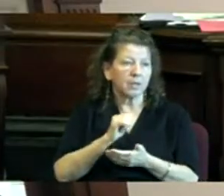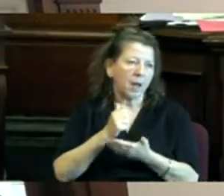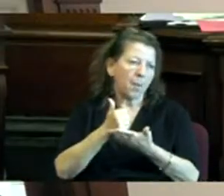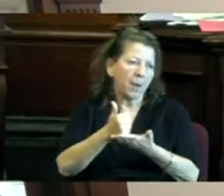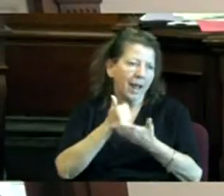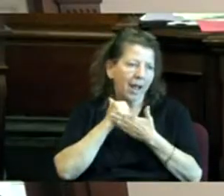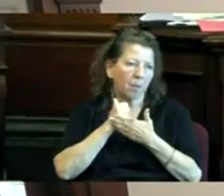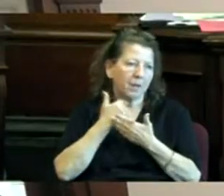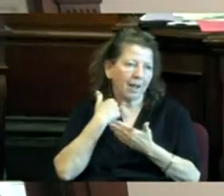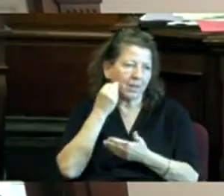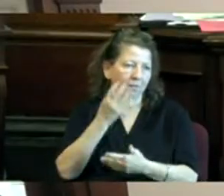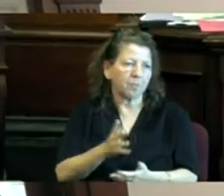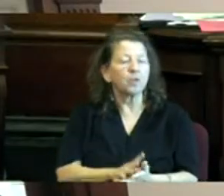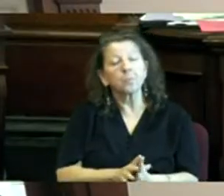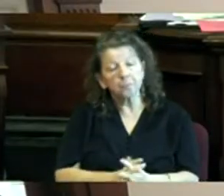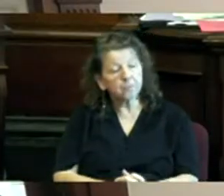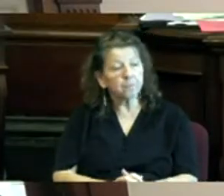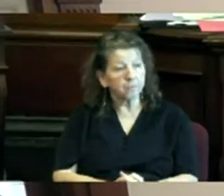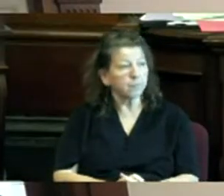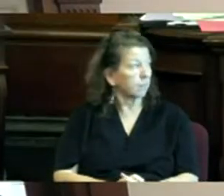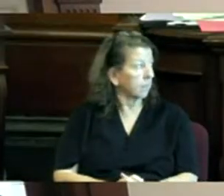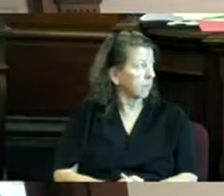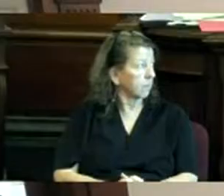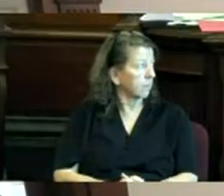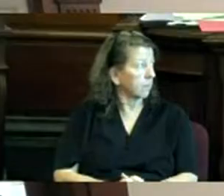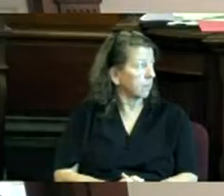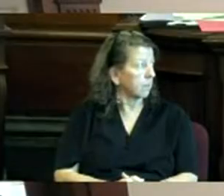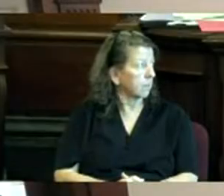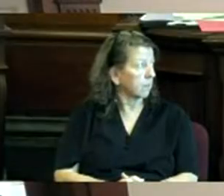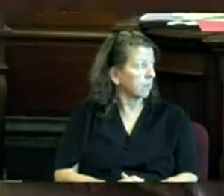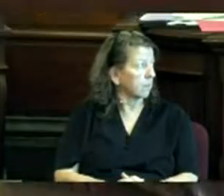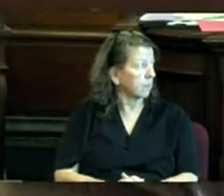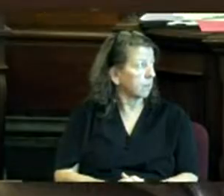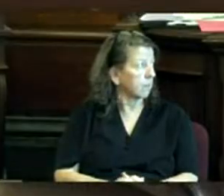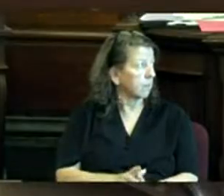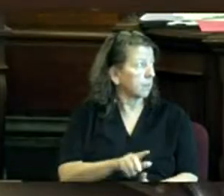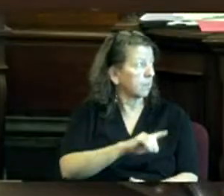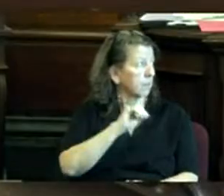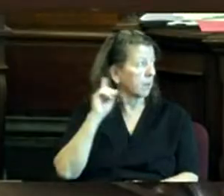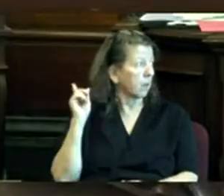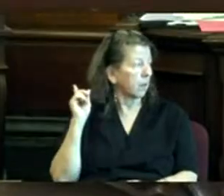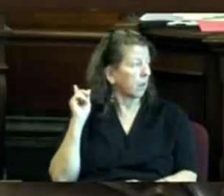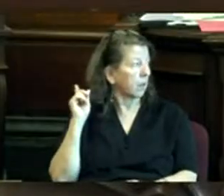how effective peers are. And I'm glad that we're using them. But